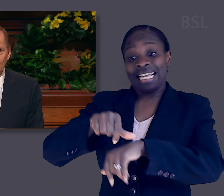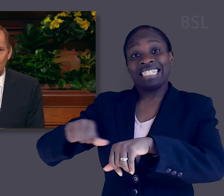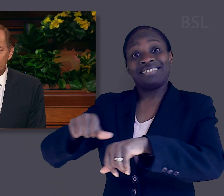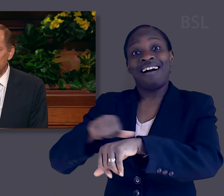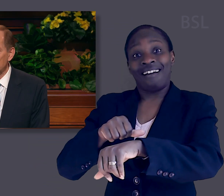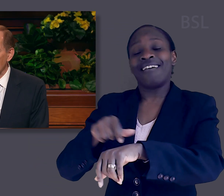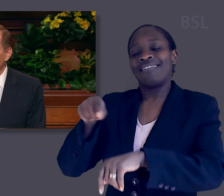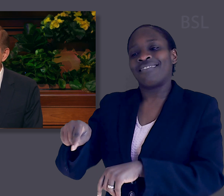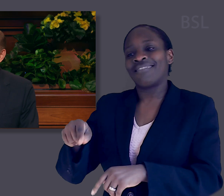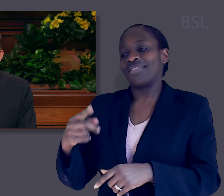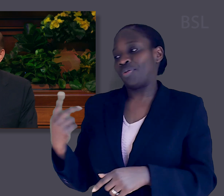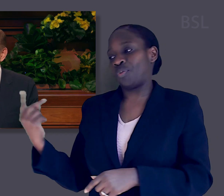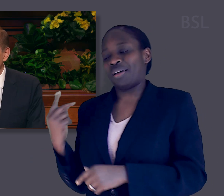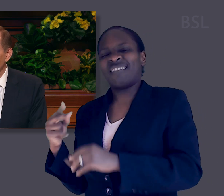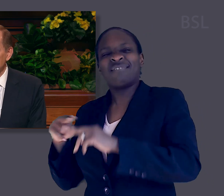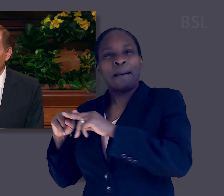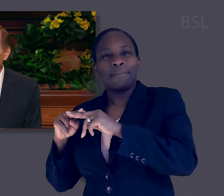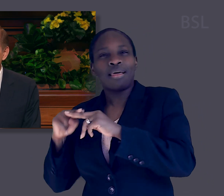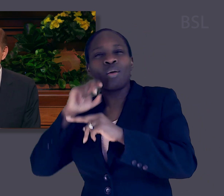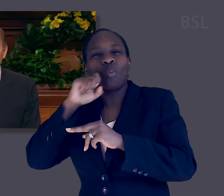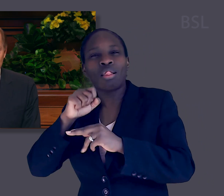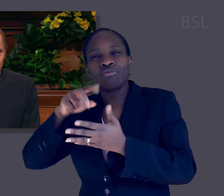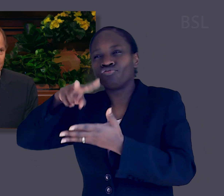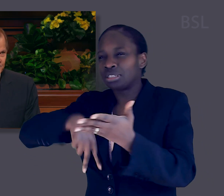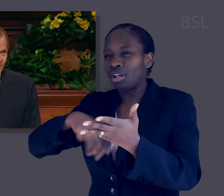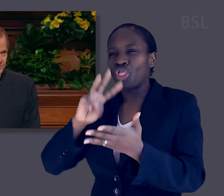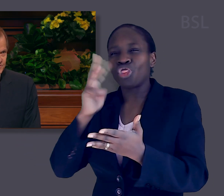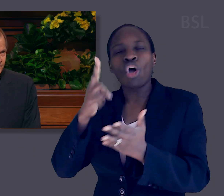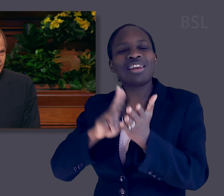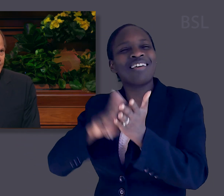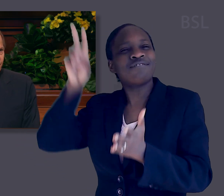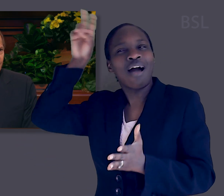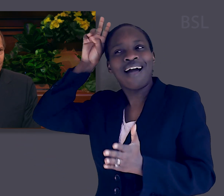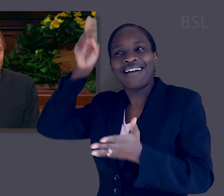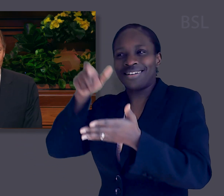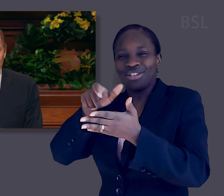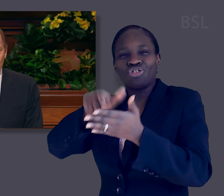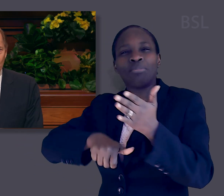This Easter, our family is going to focus on the first 17 verses of 3 Nephi 11,